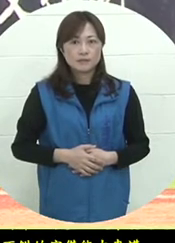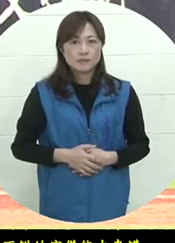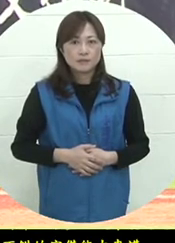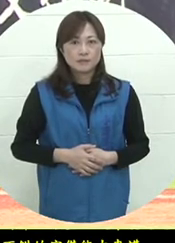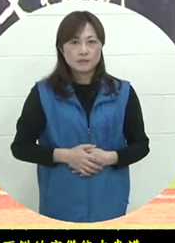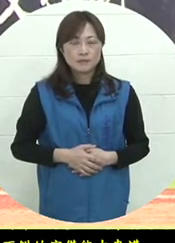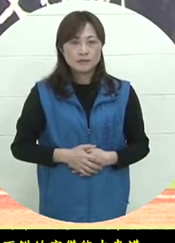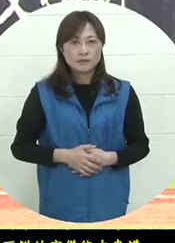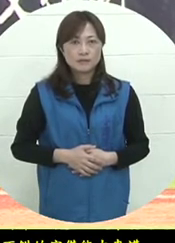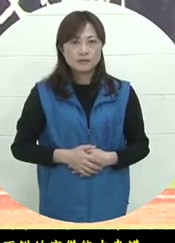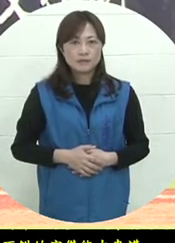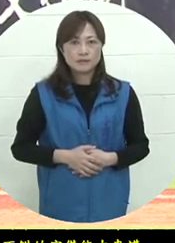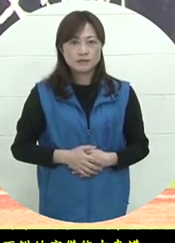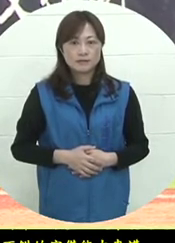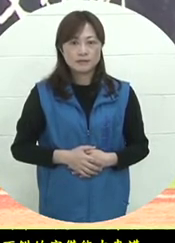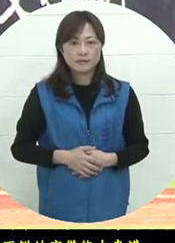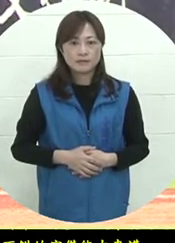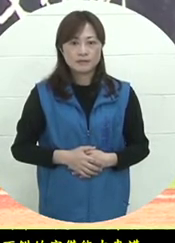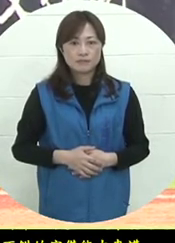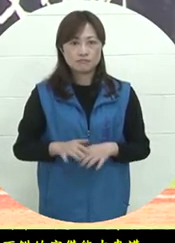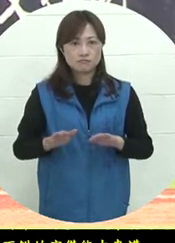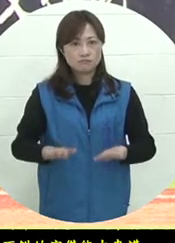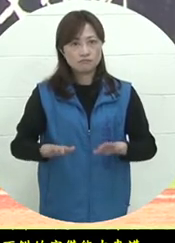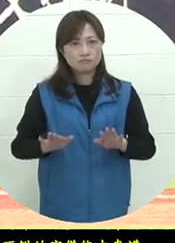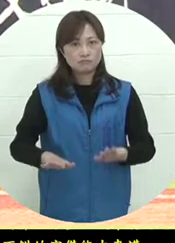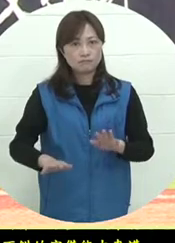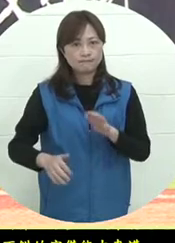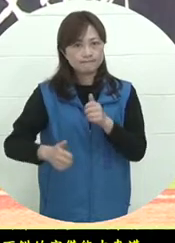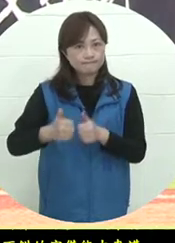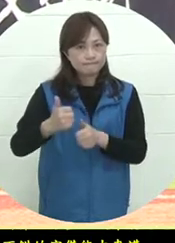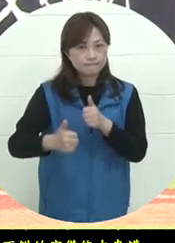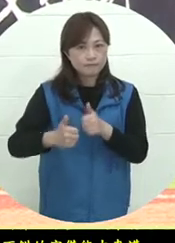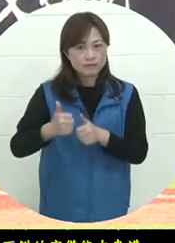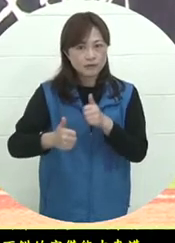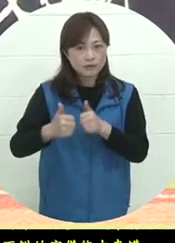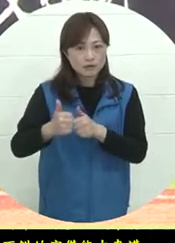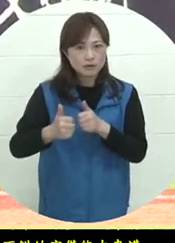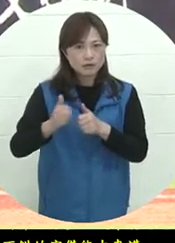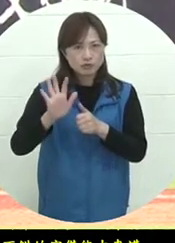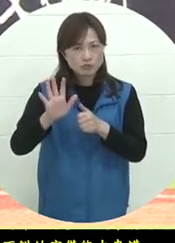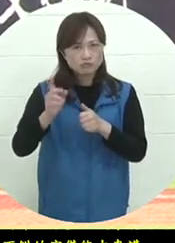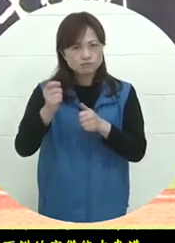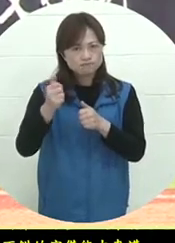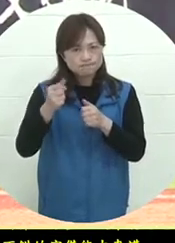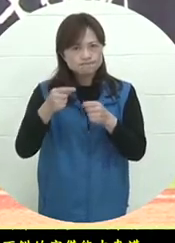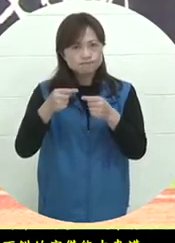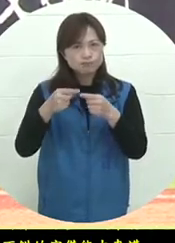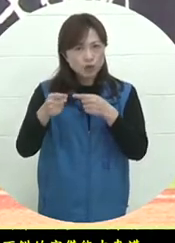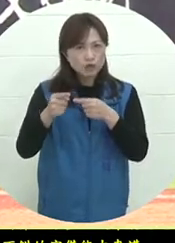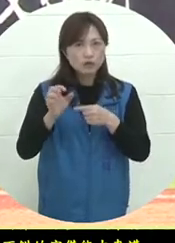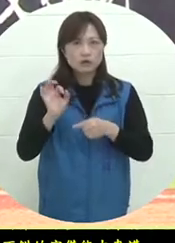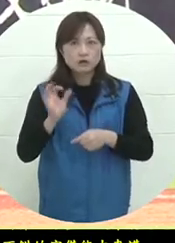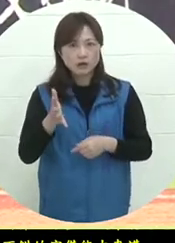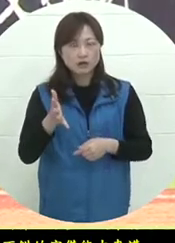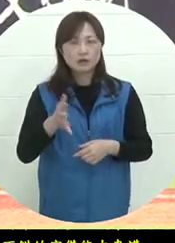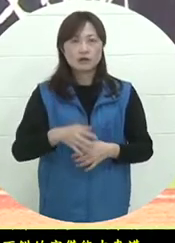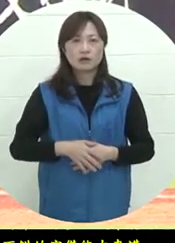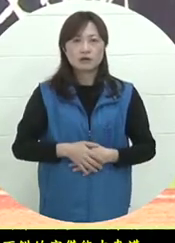OK. At this time, the game was slightly interrupted. It seemed that the